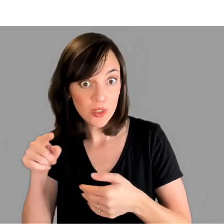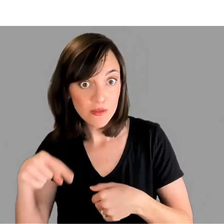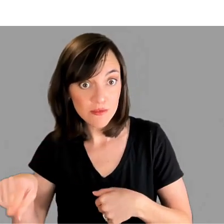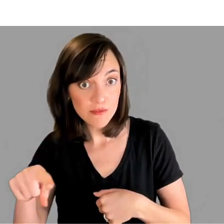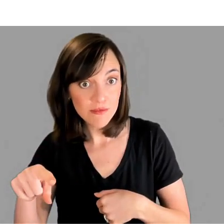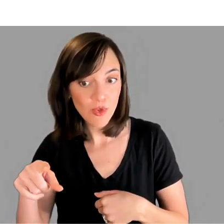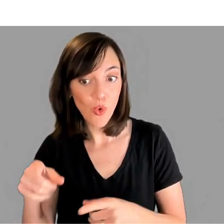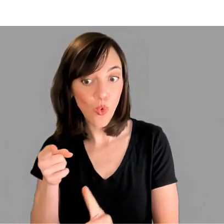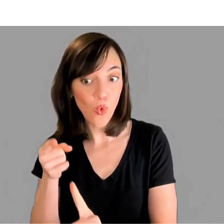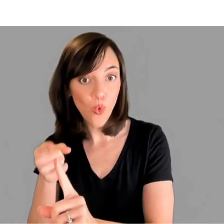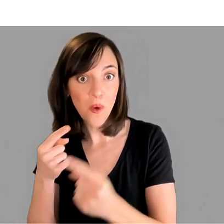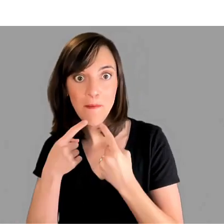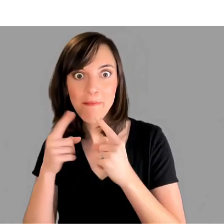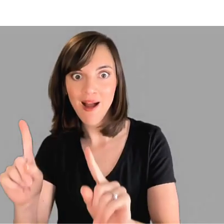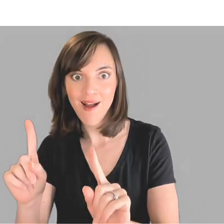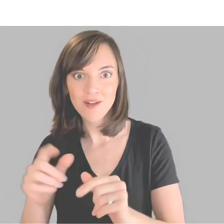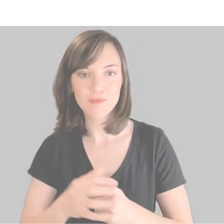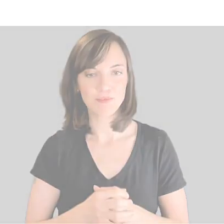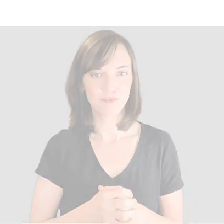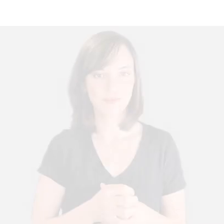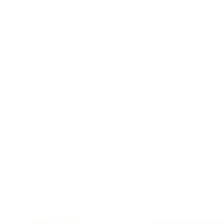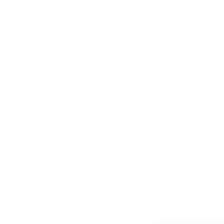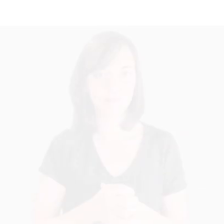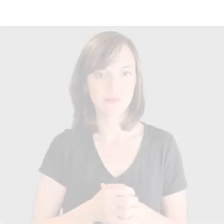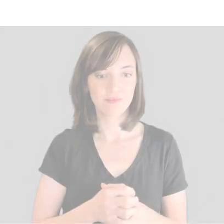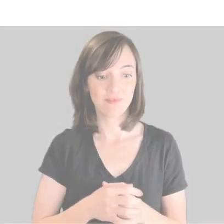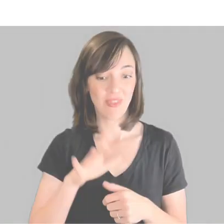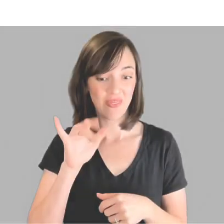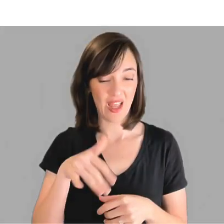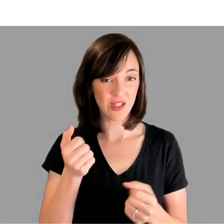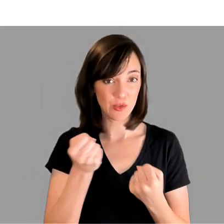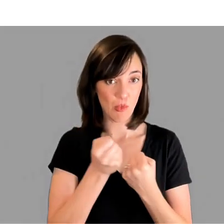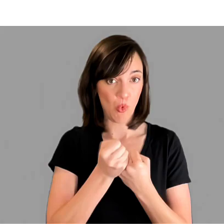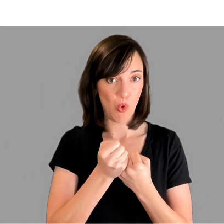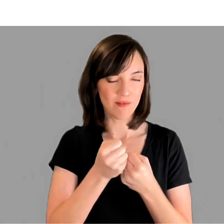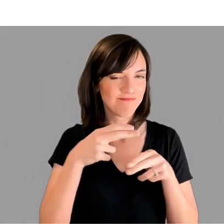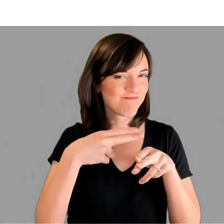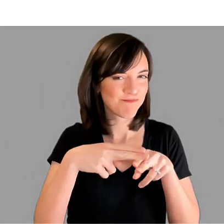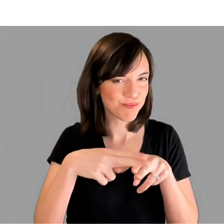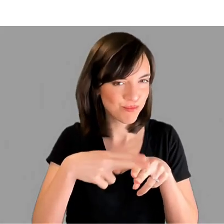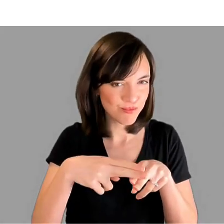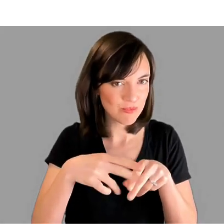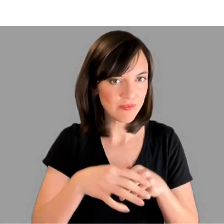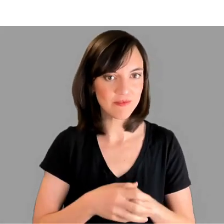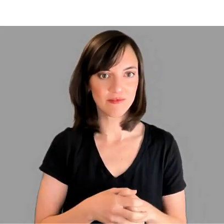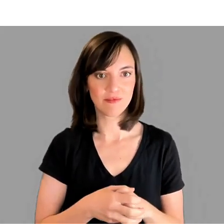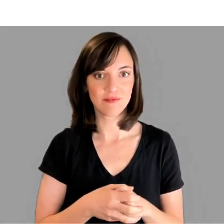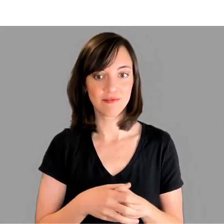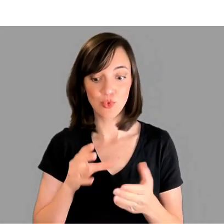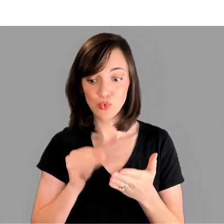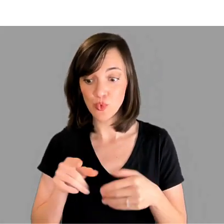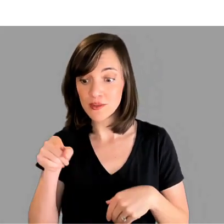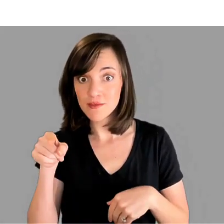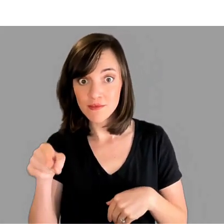a task or solve a problem, to achieve a goal that they could not do without support. It is temporary